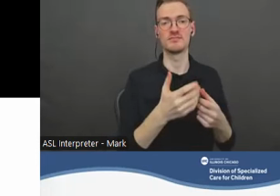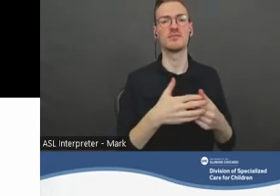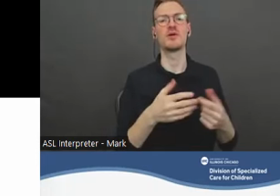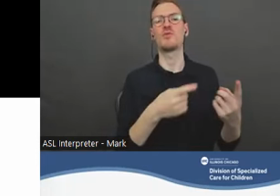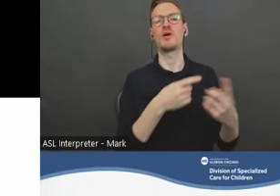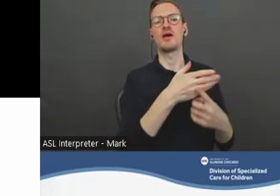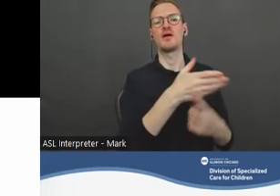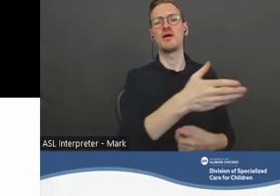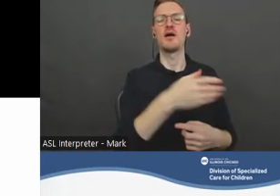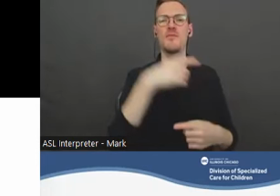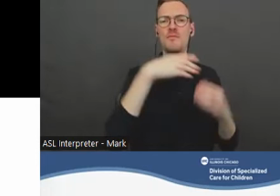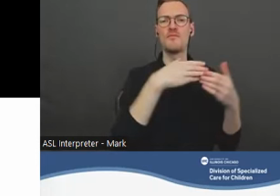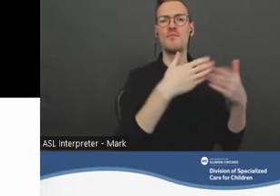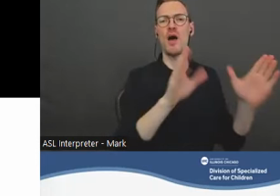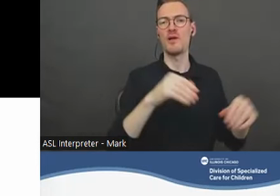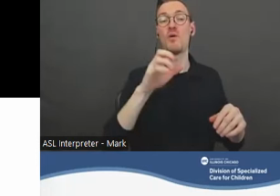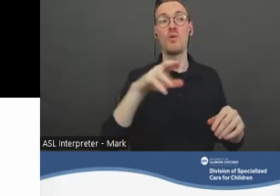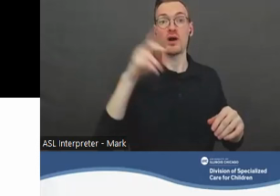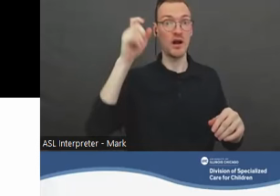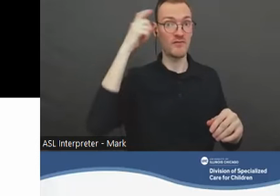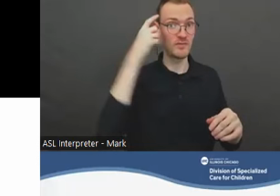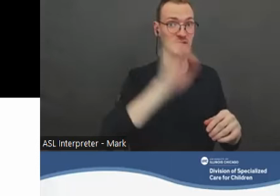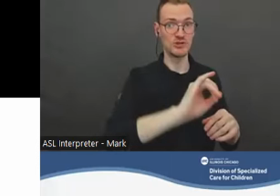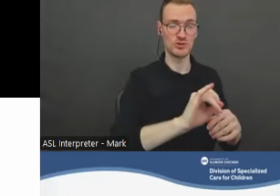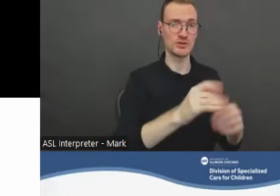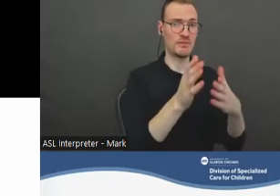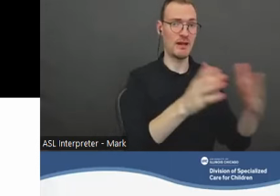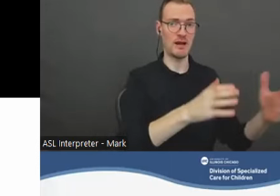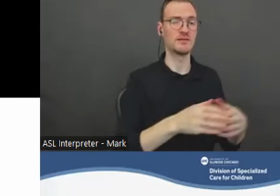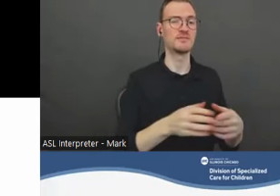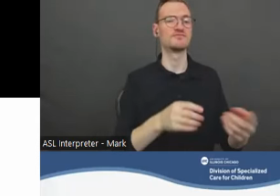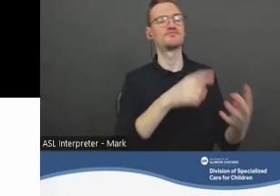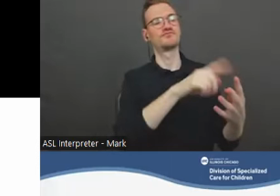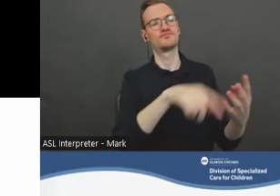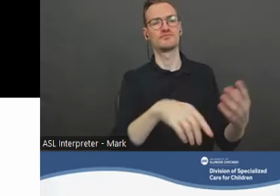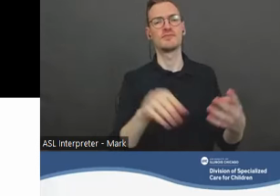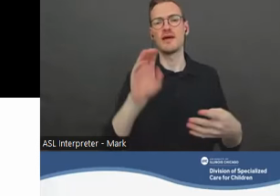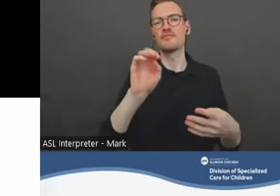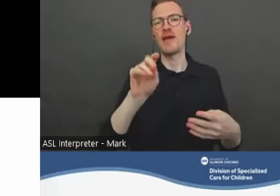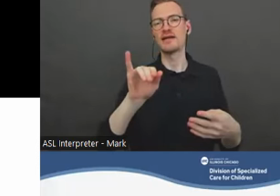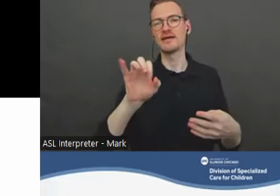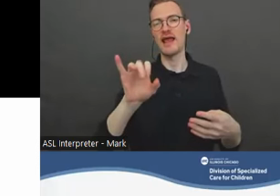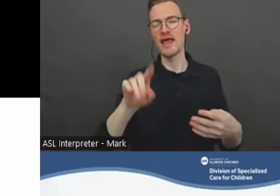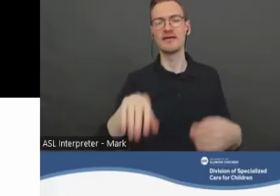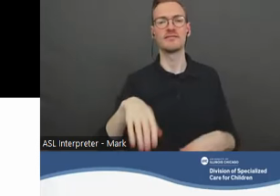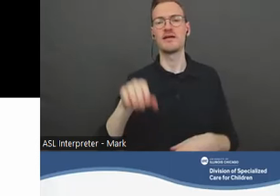government insurance plan, so these are programs that are like Medicaid, Medicaid managed care plans